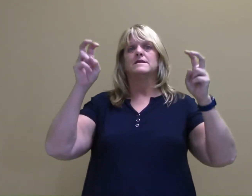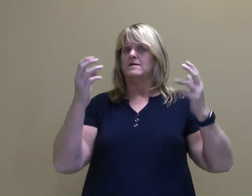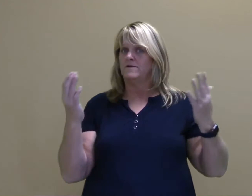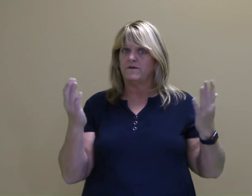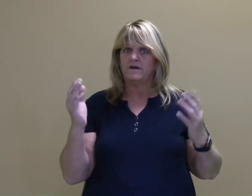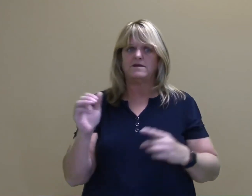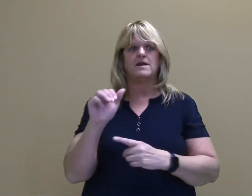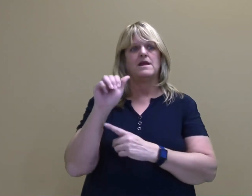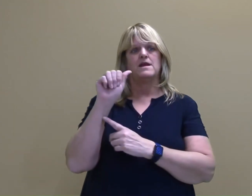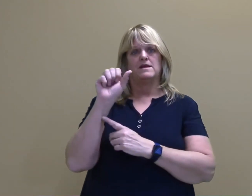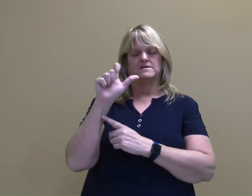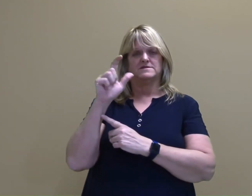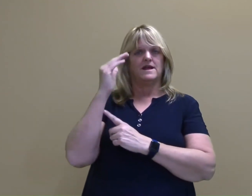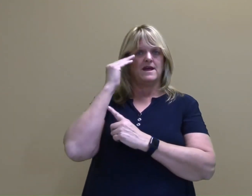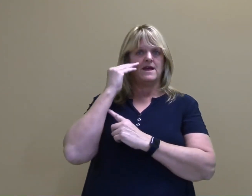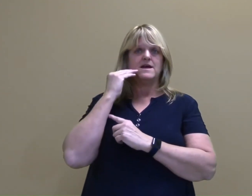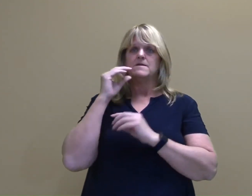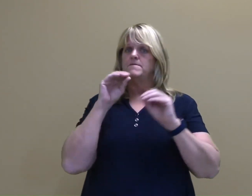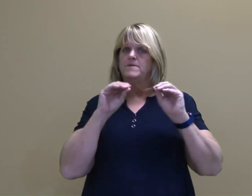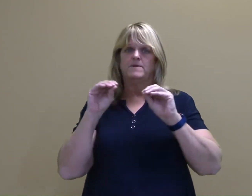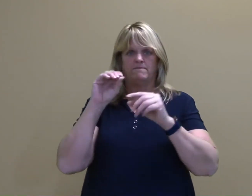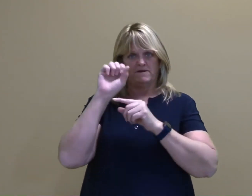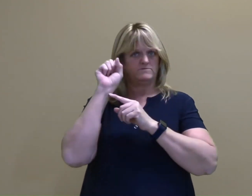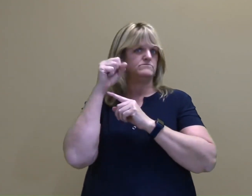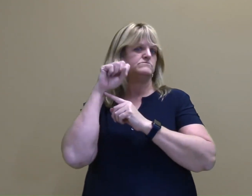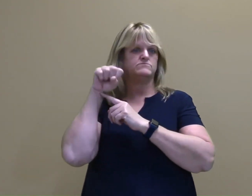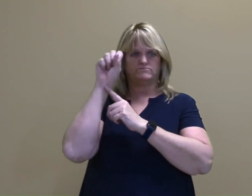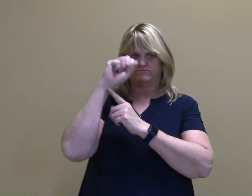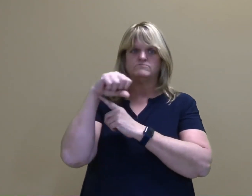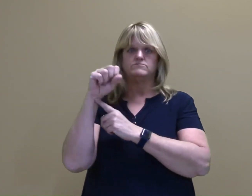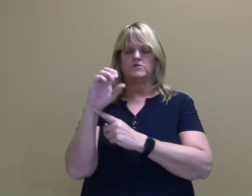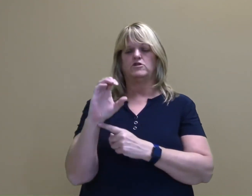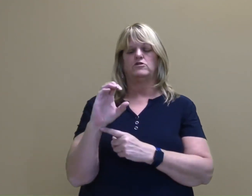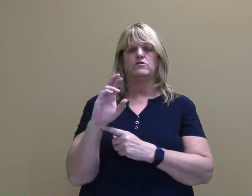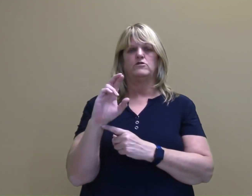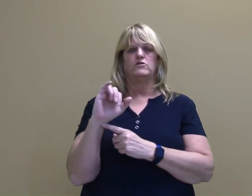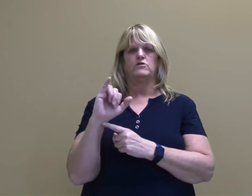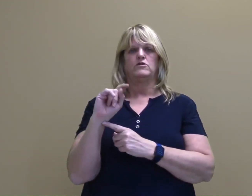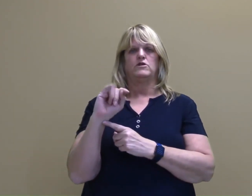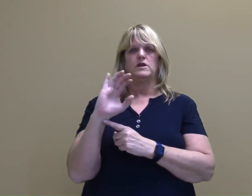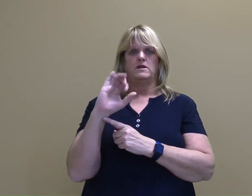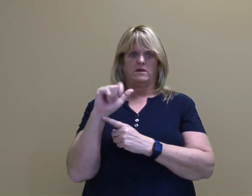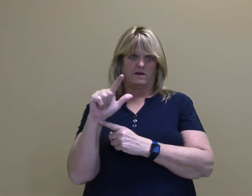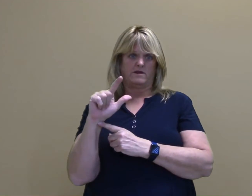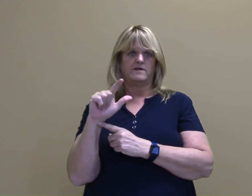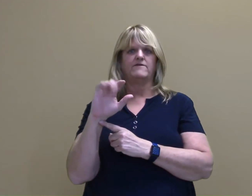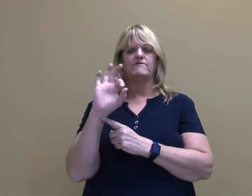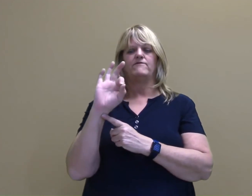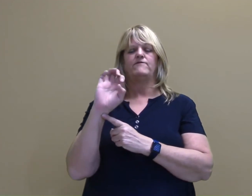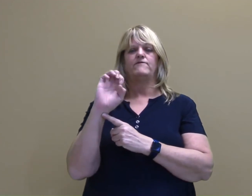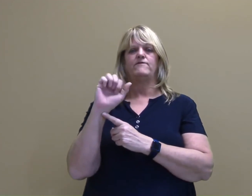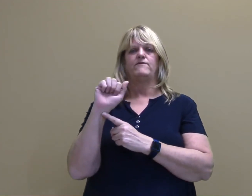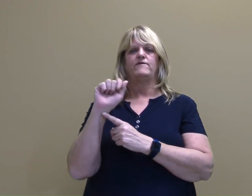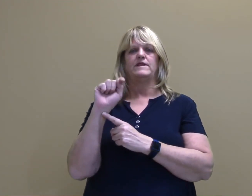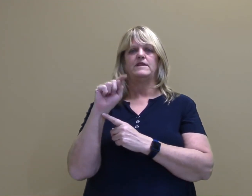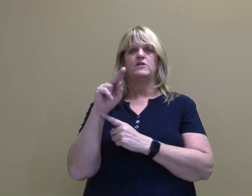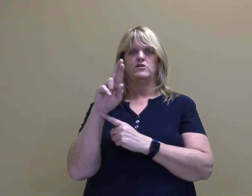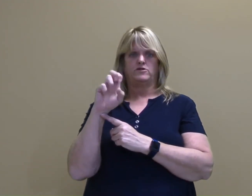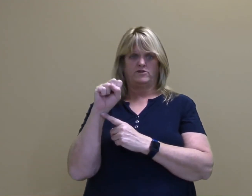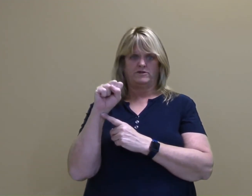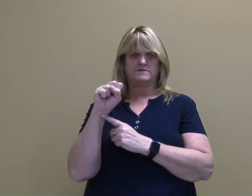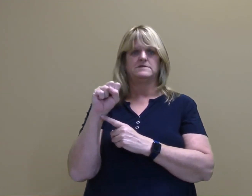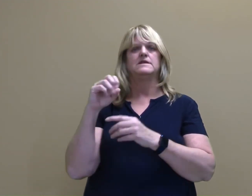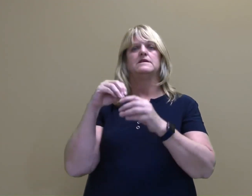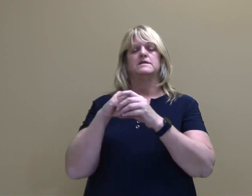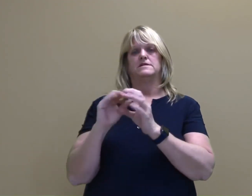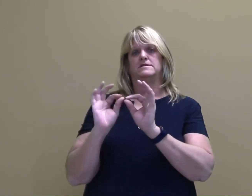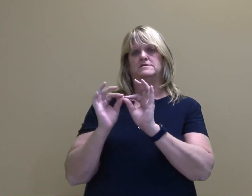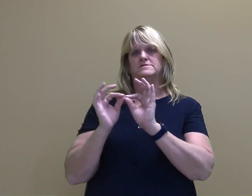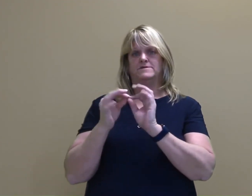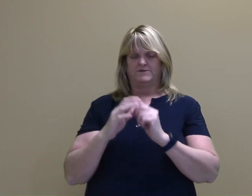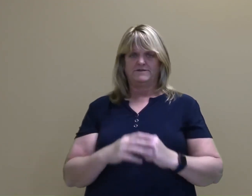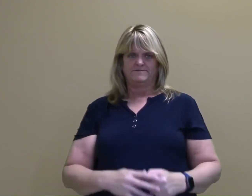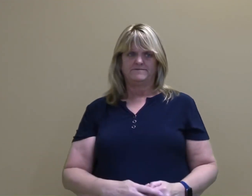“ASL Head Movements: Critical Features in Interpretation,”